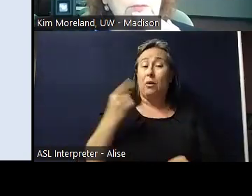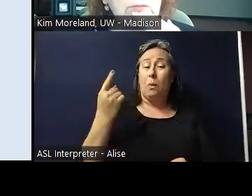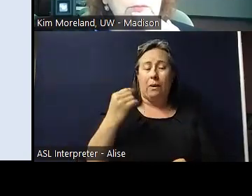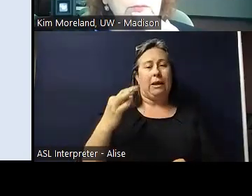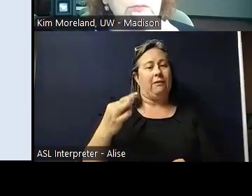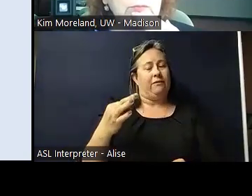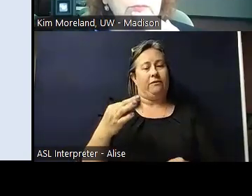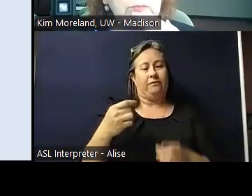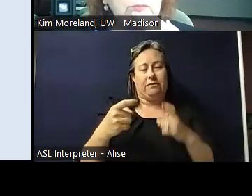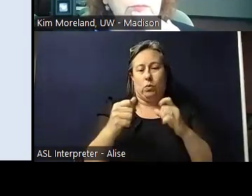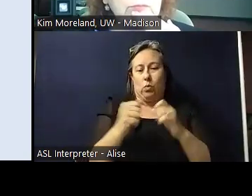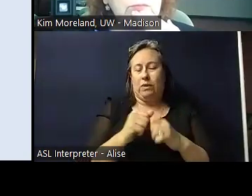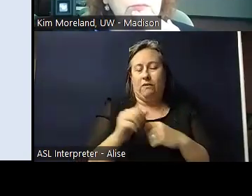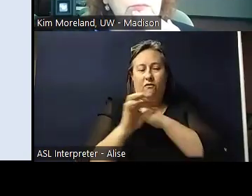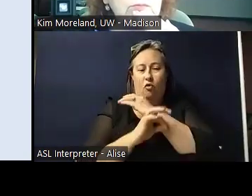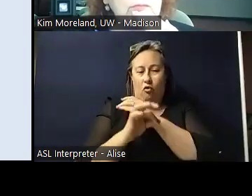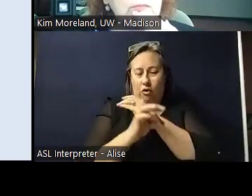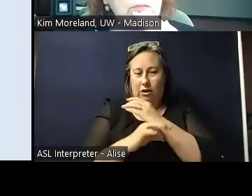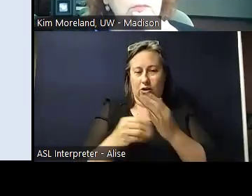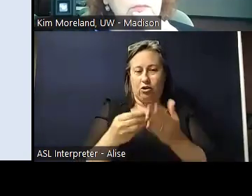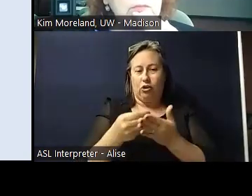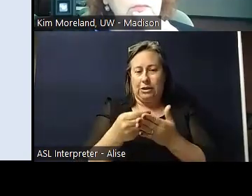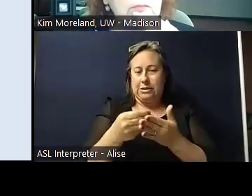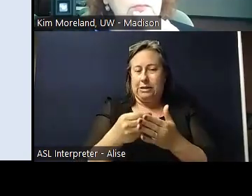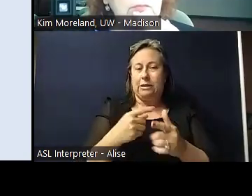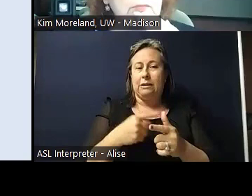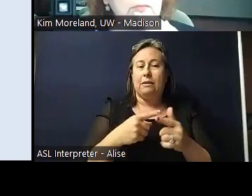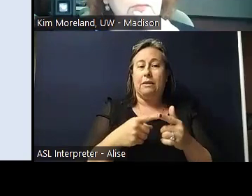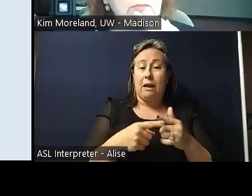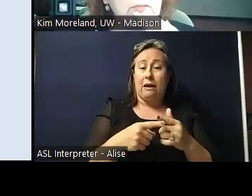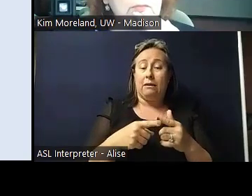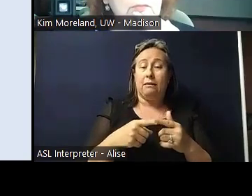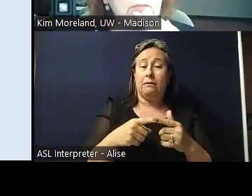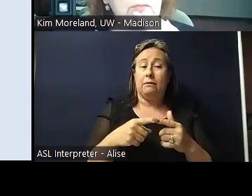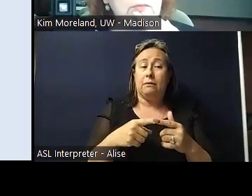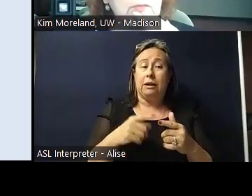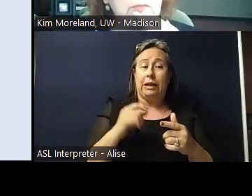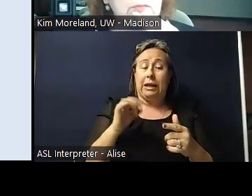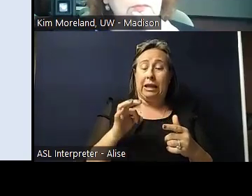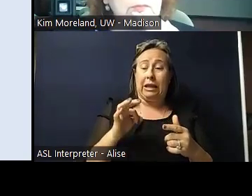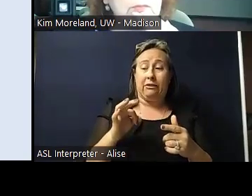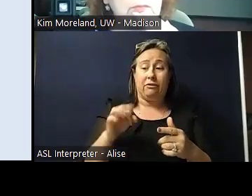if we were for some reason the subrecipient not the prime, and there was foreign currency come in,